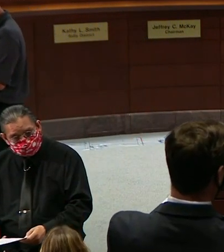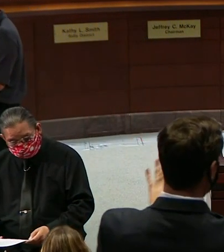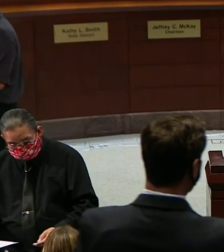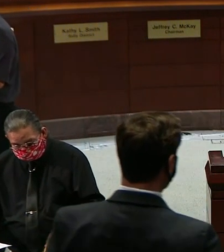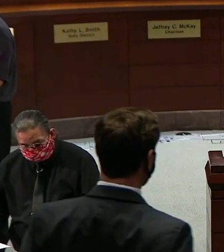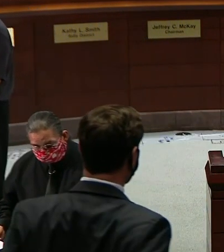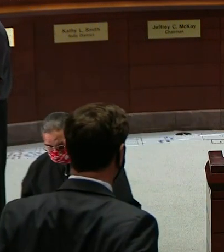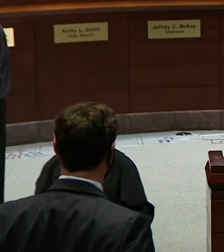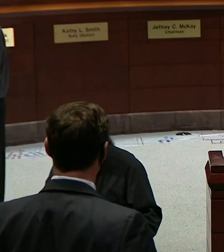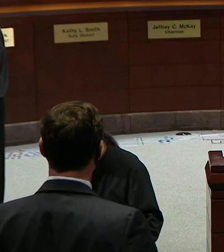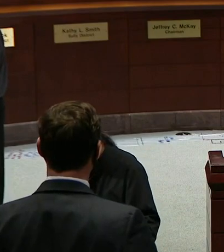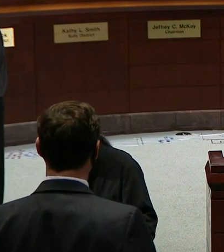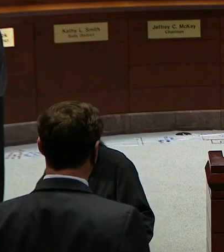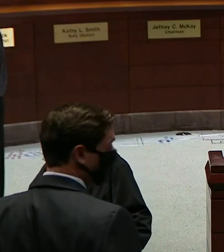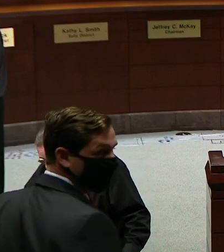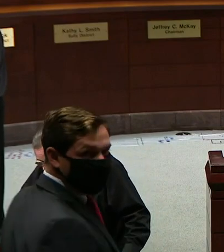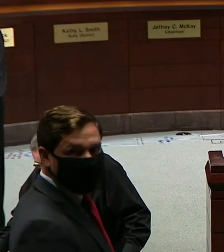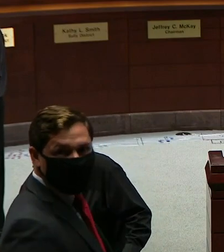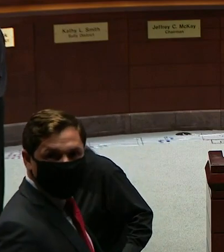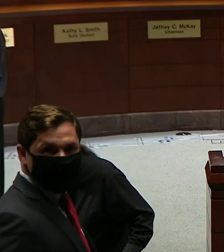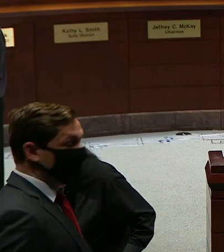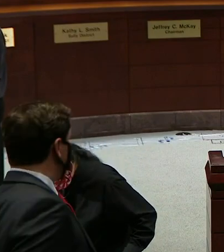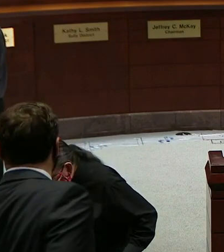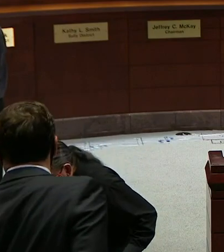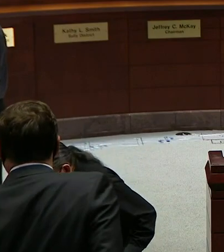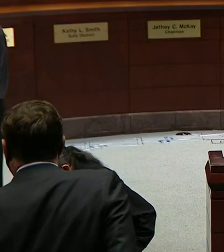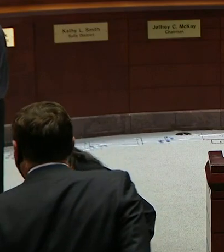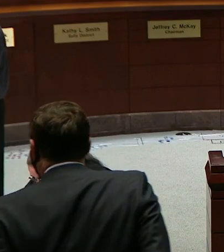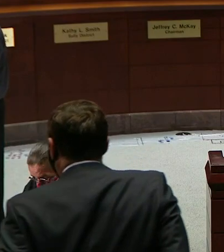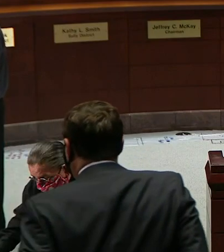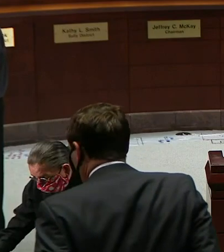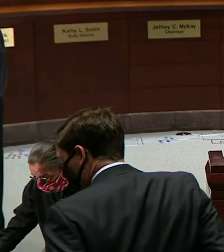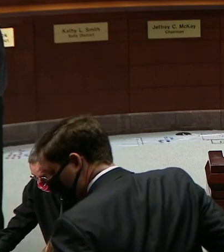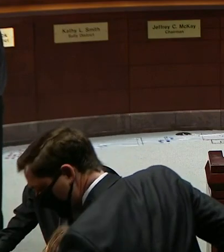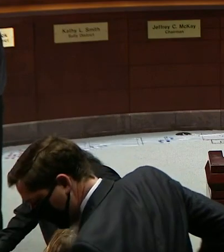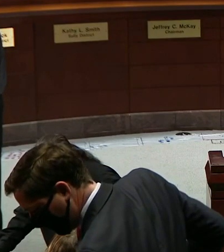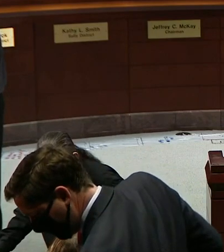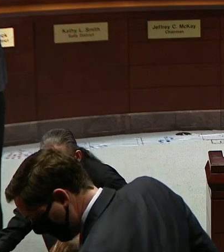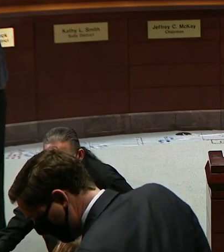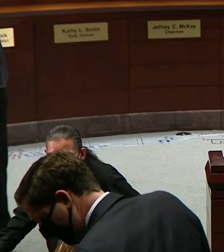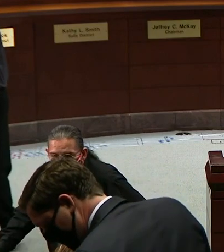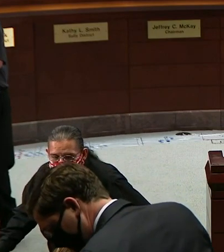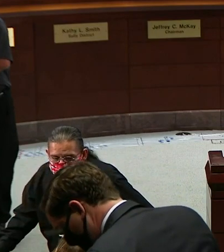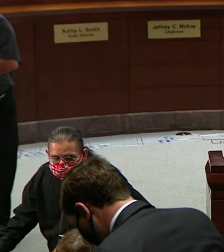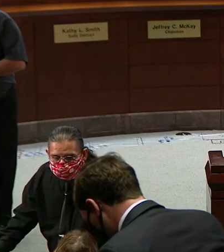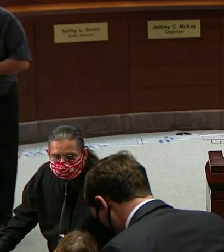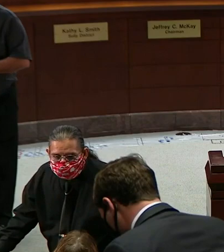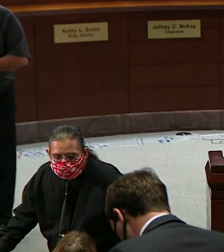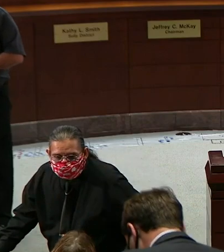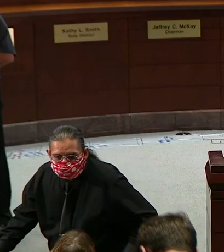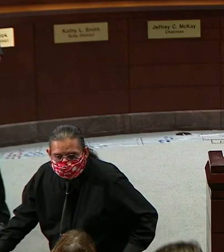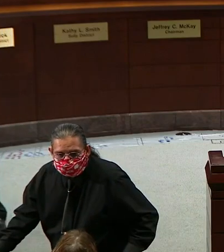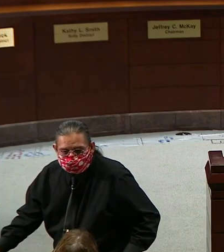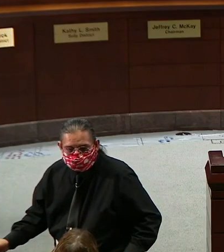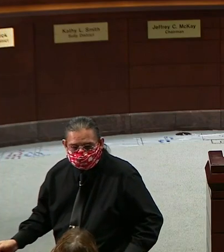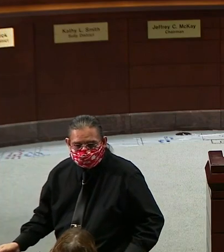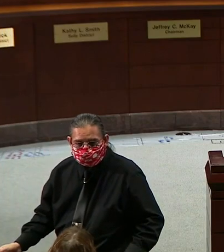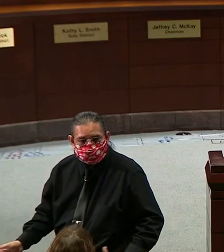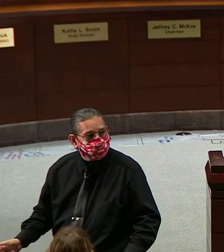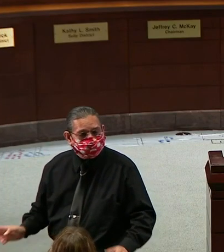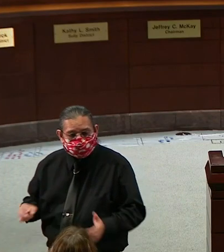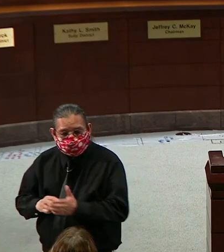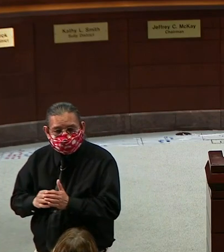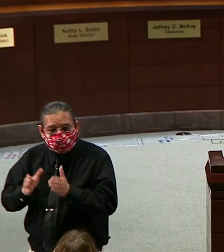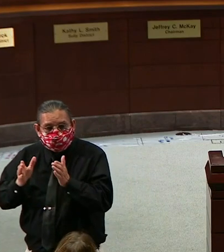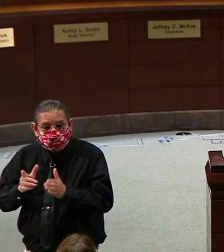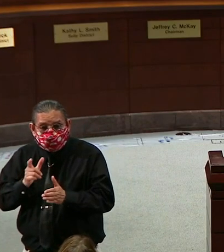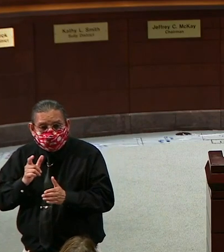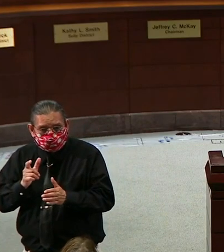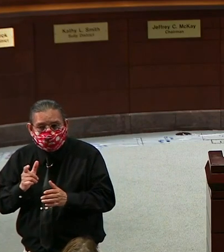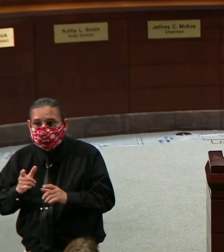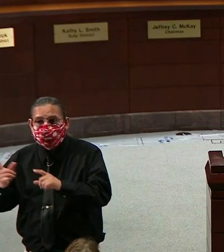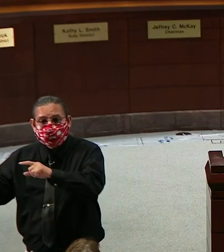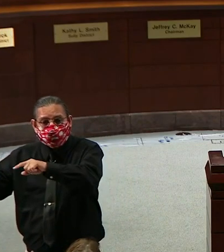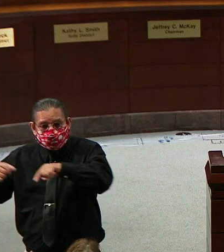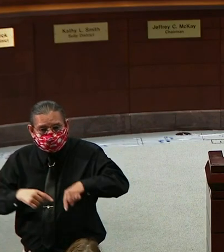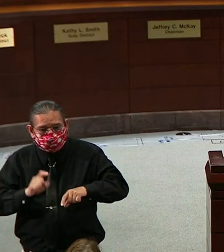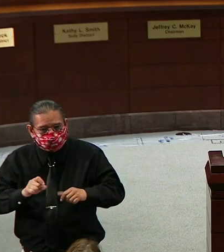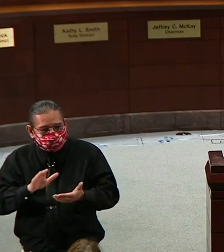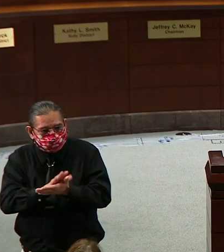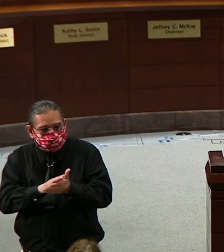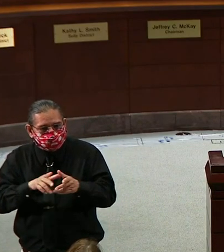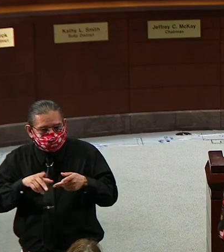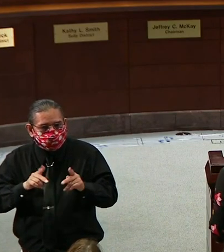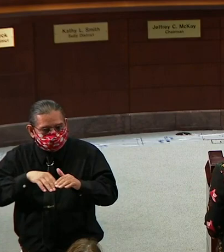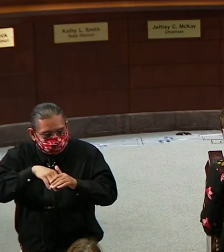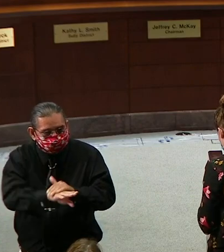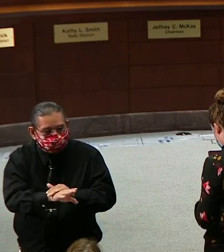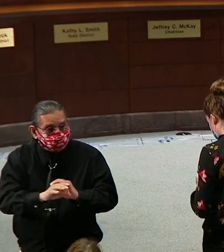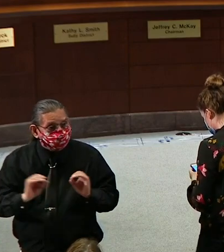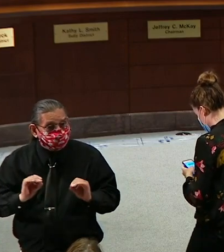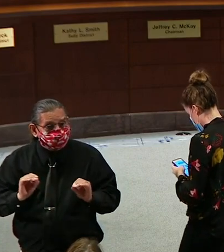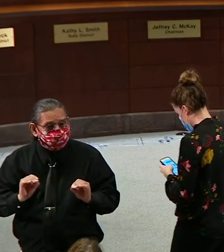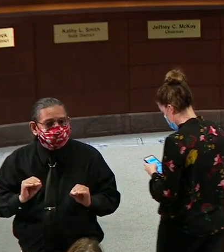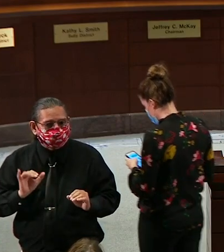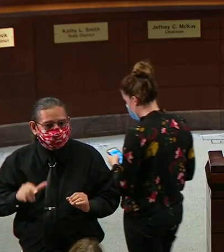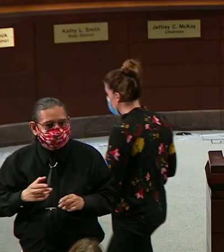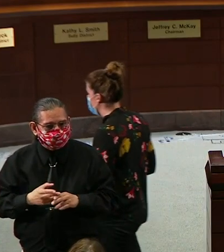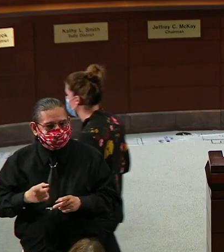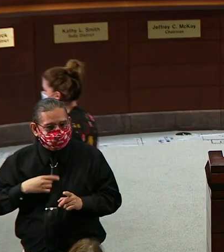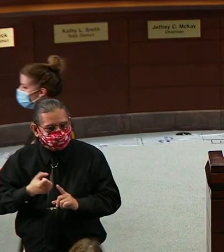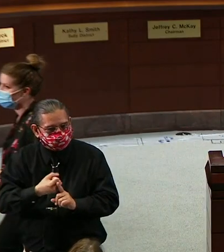TURNING YOUR MOUTH YEAH. OKAY